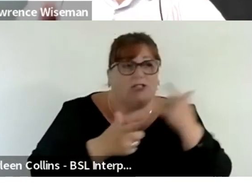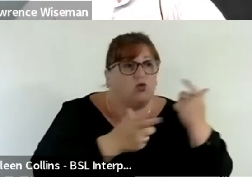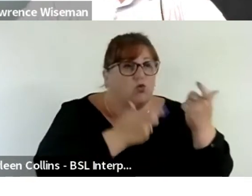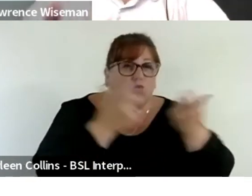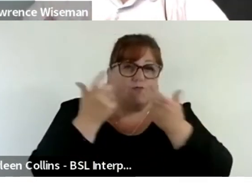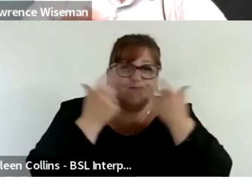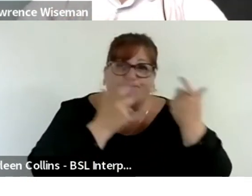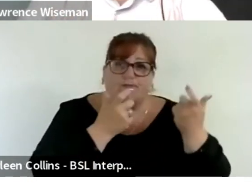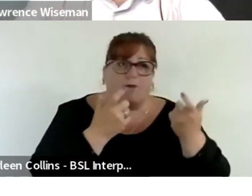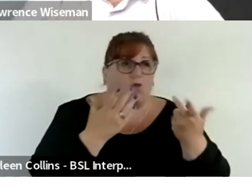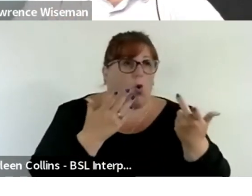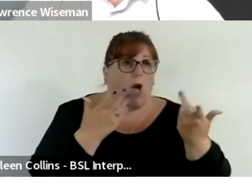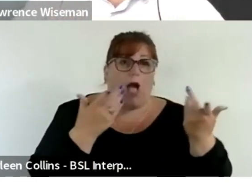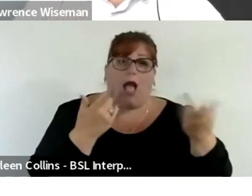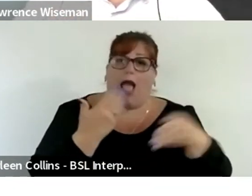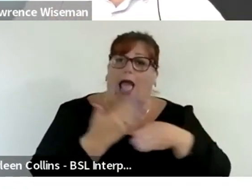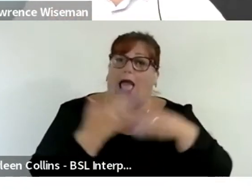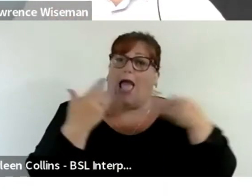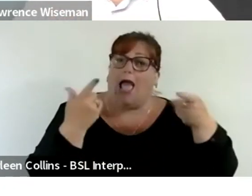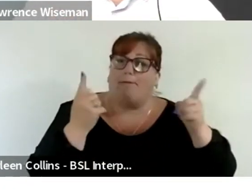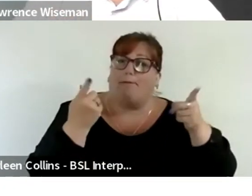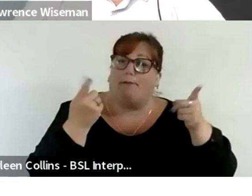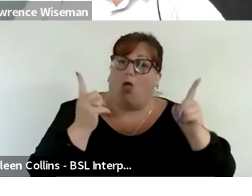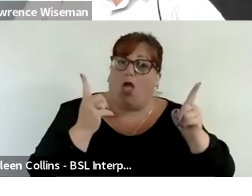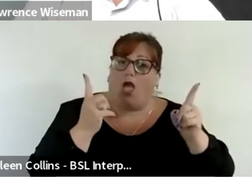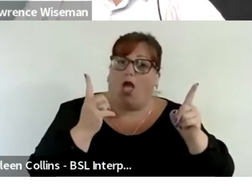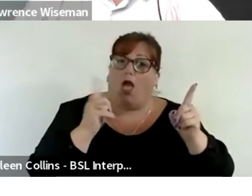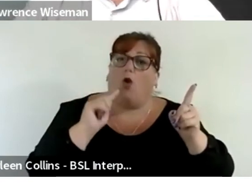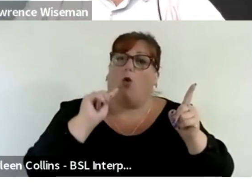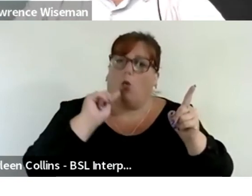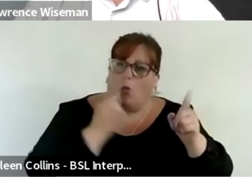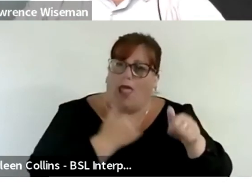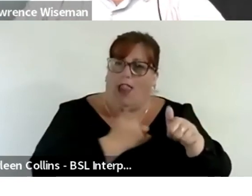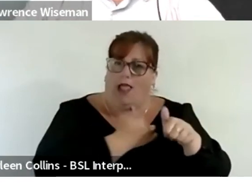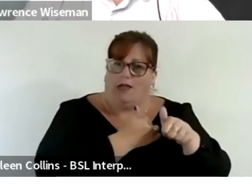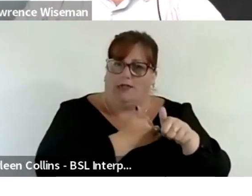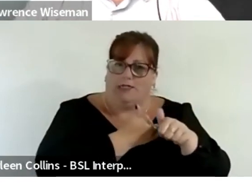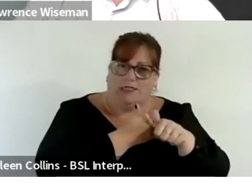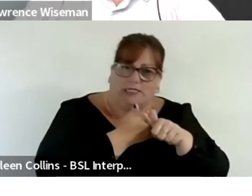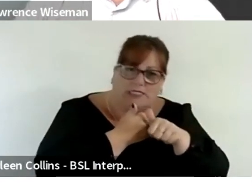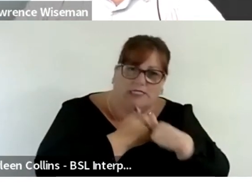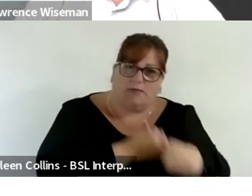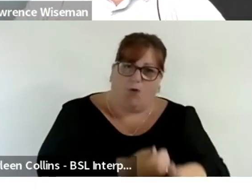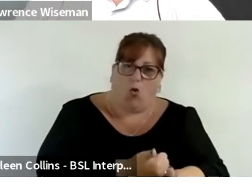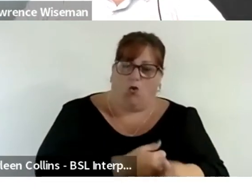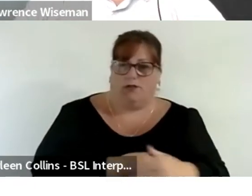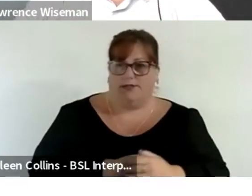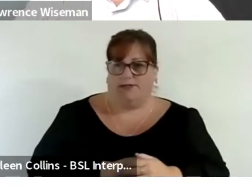The decision about whether or not you share will be an easier one to address.